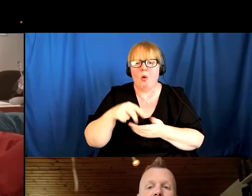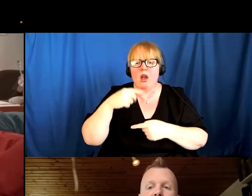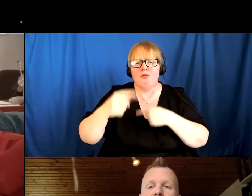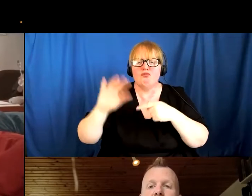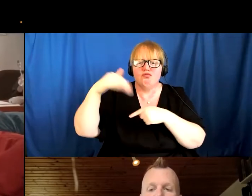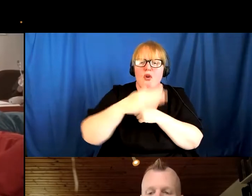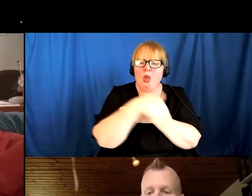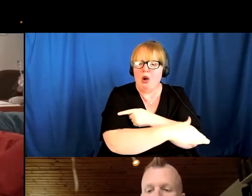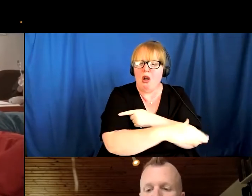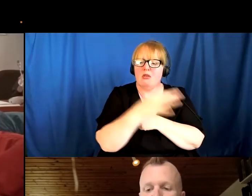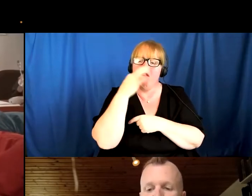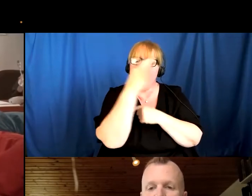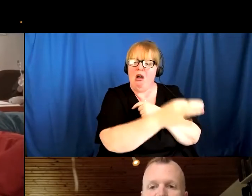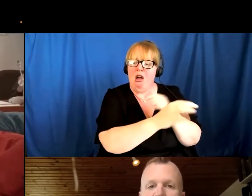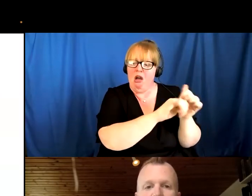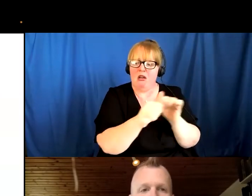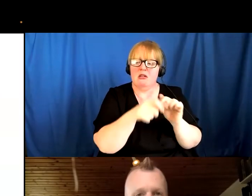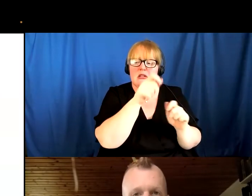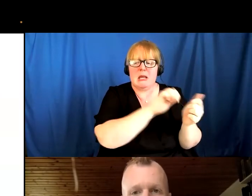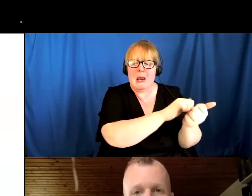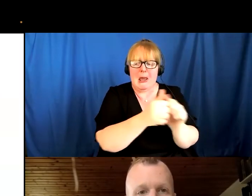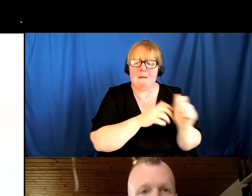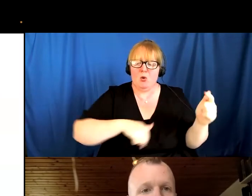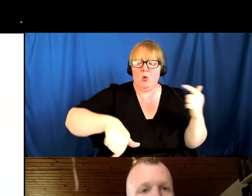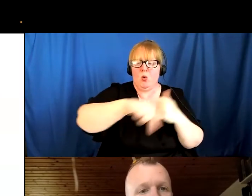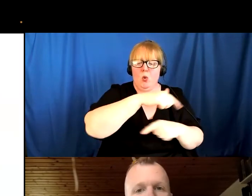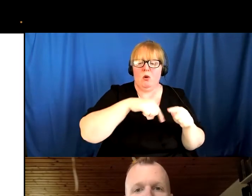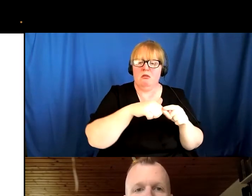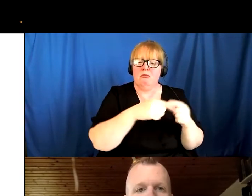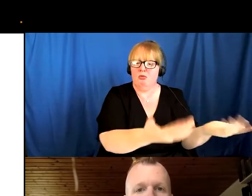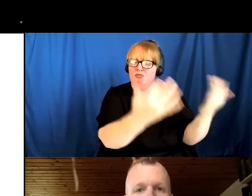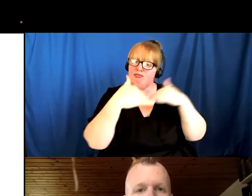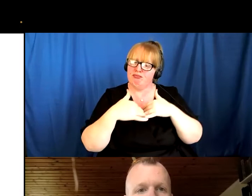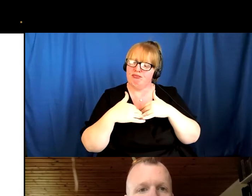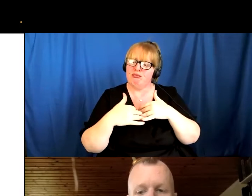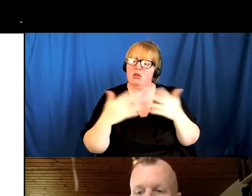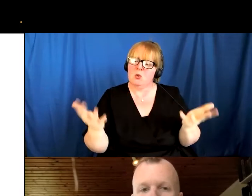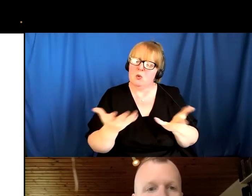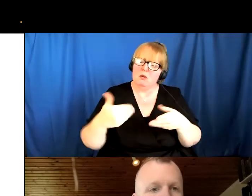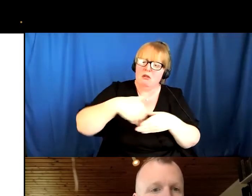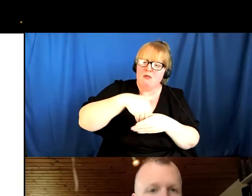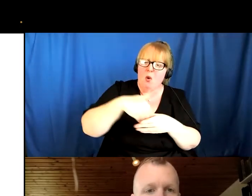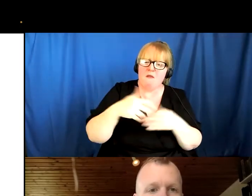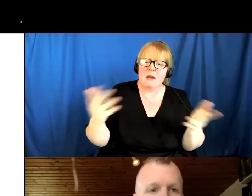take part in this kind of playful reimagining of this underused forest. And we had these four different schools involved in the projects.